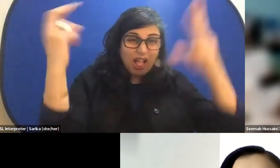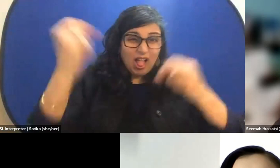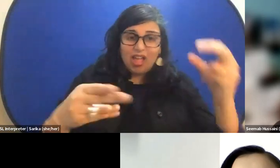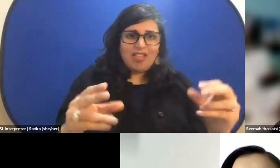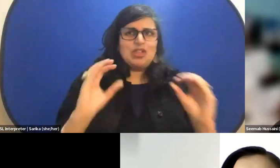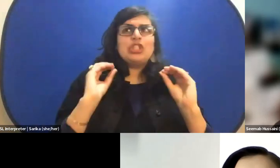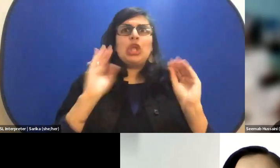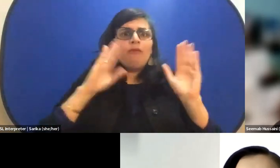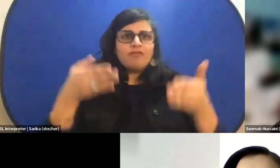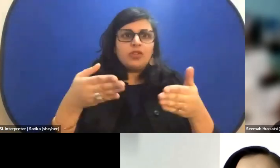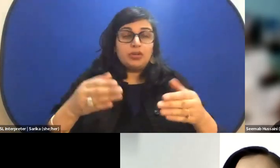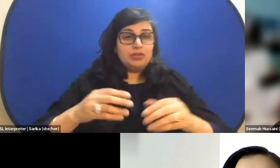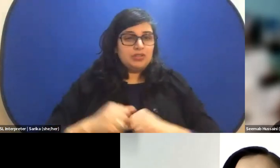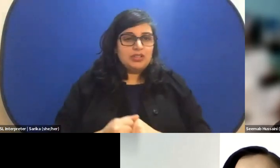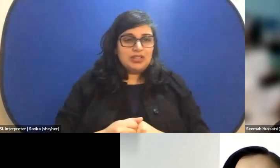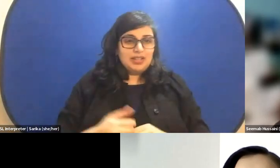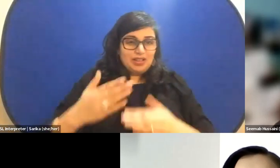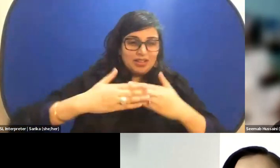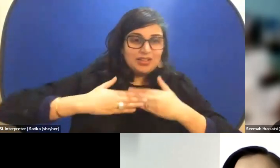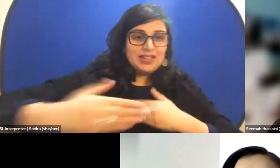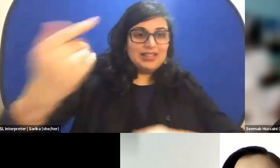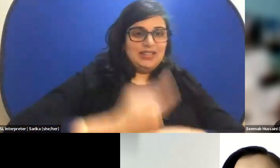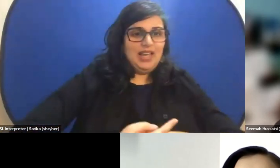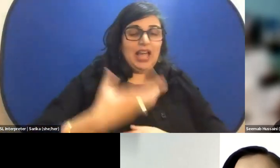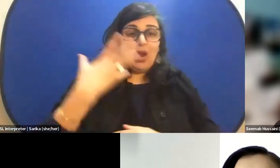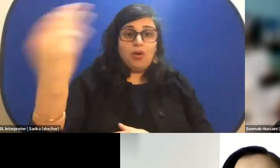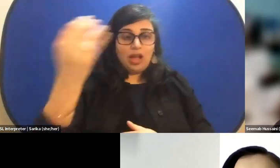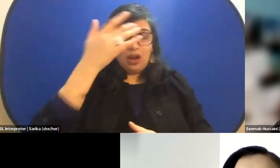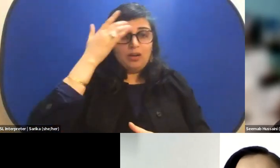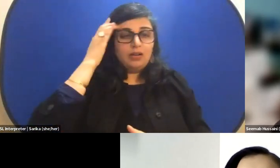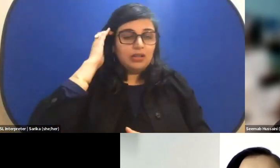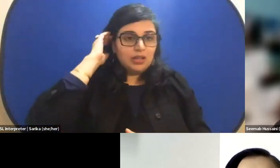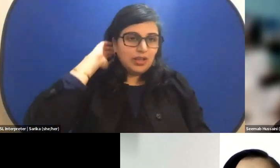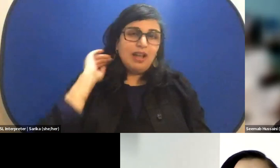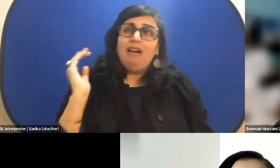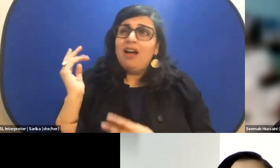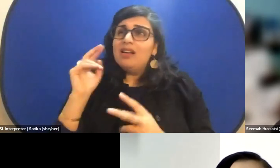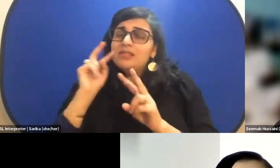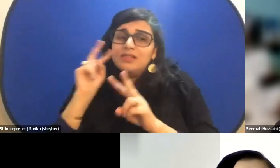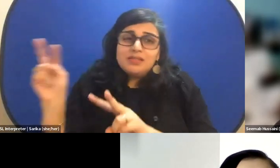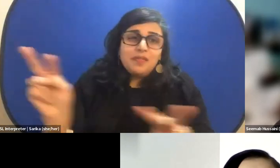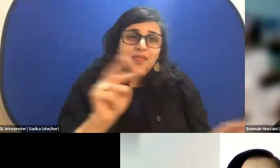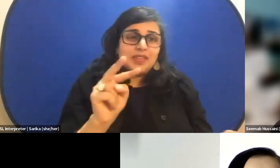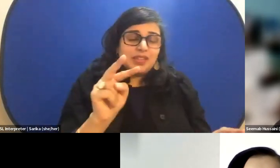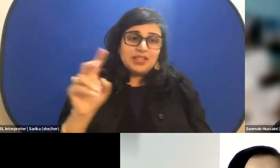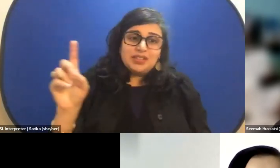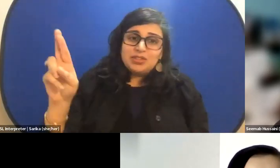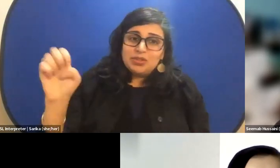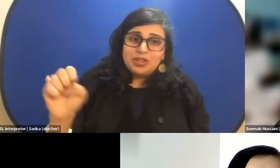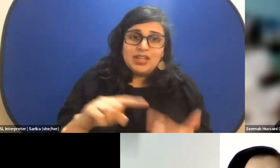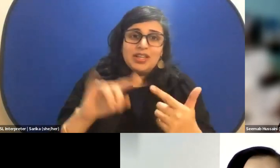City Hall even. And everyone else. These are absolutely